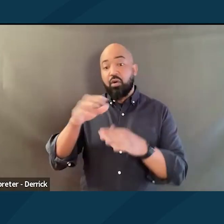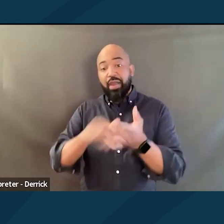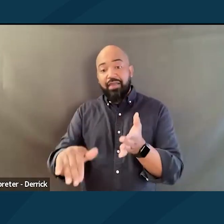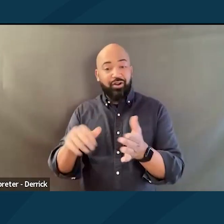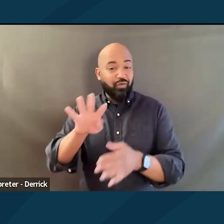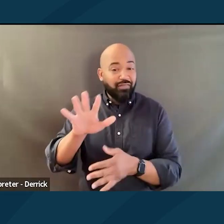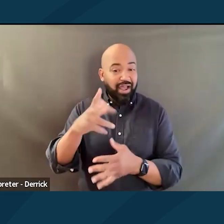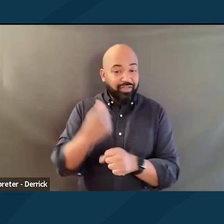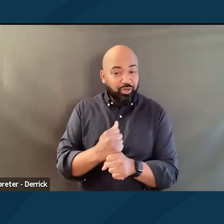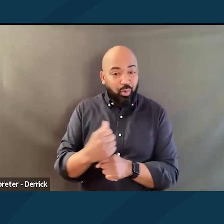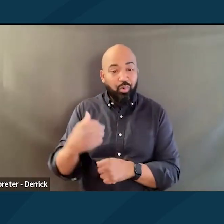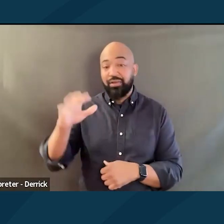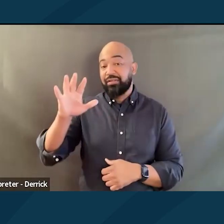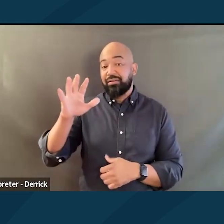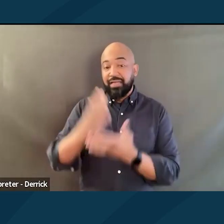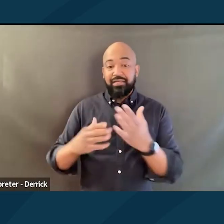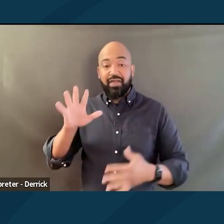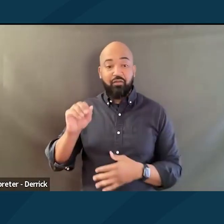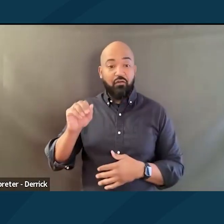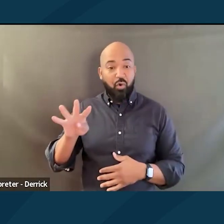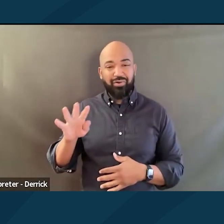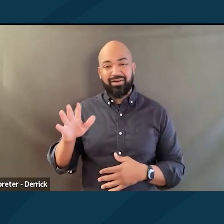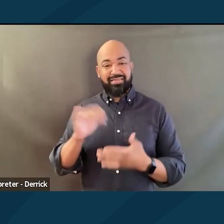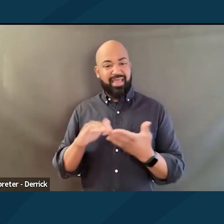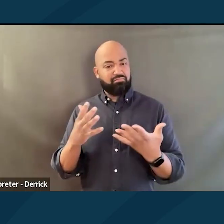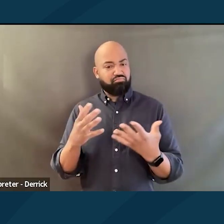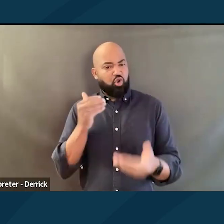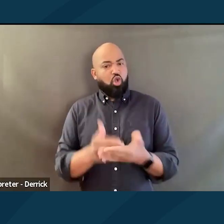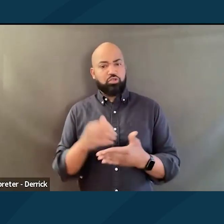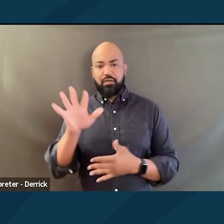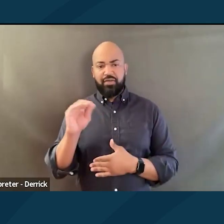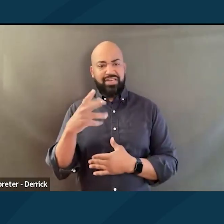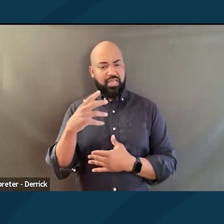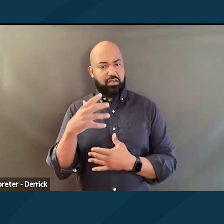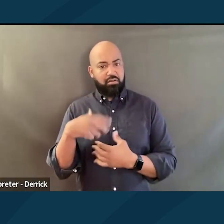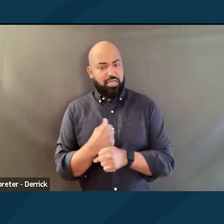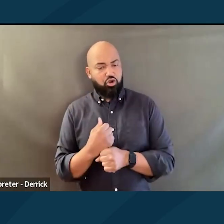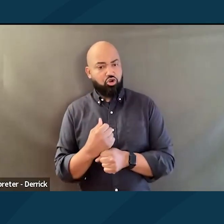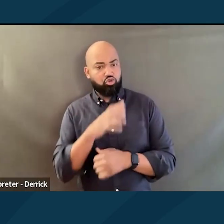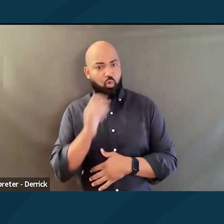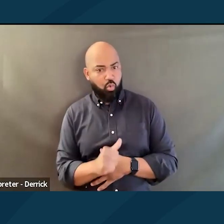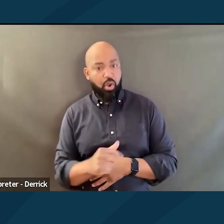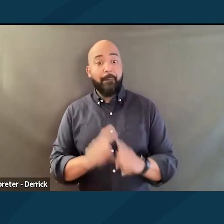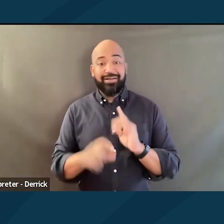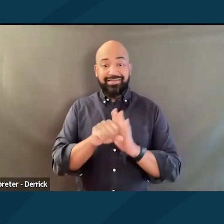States have had a long time to implement and operationalize the community integration mandate.